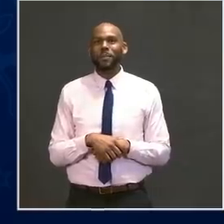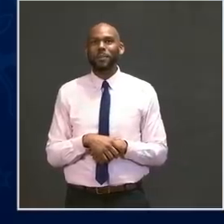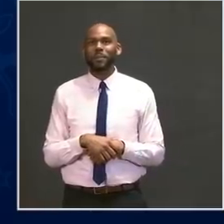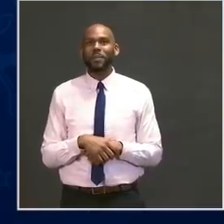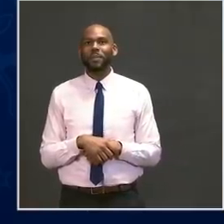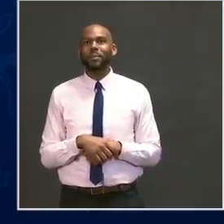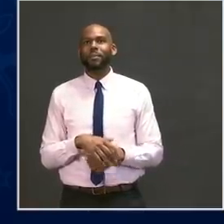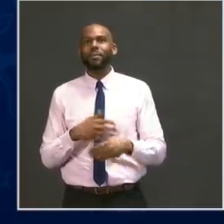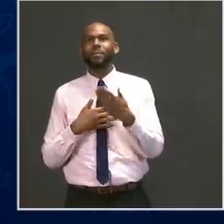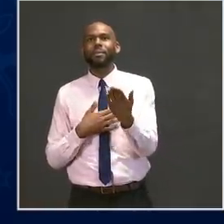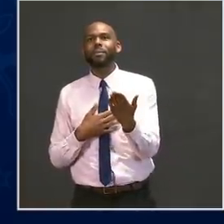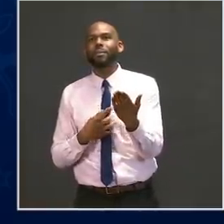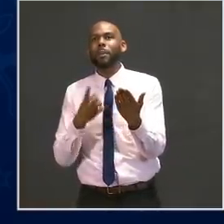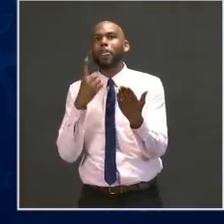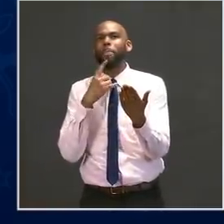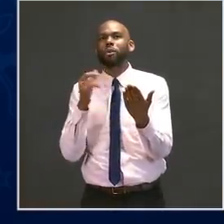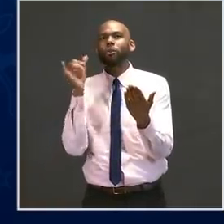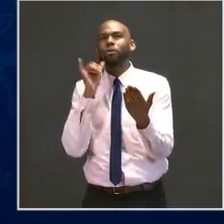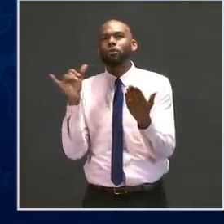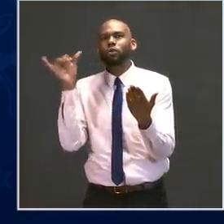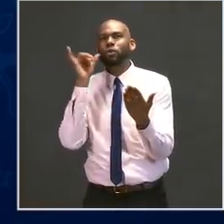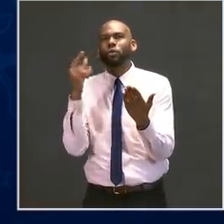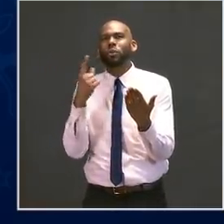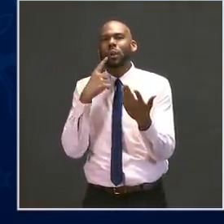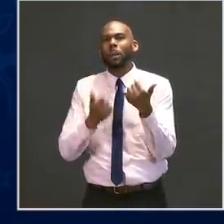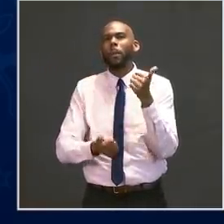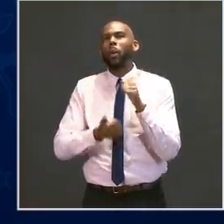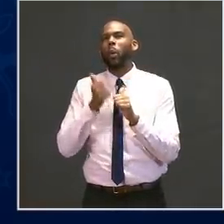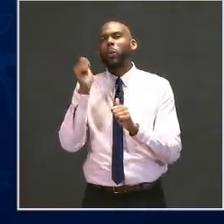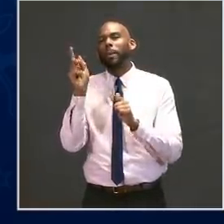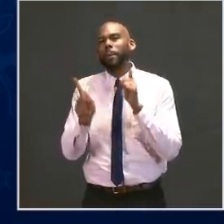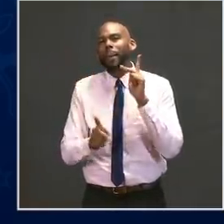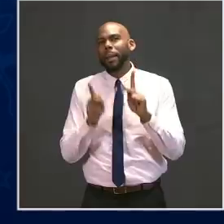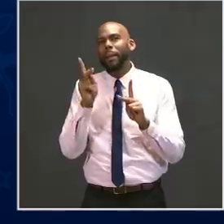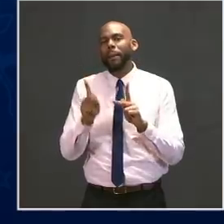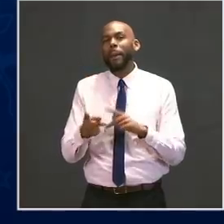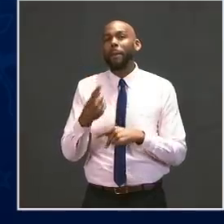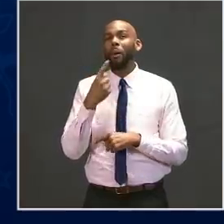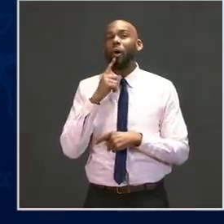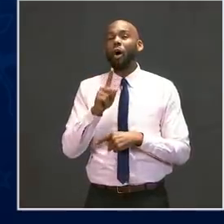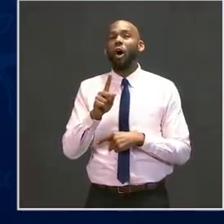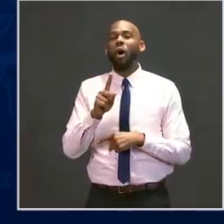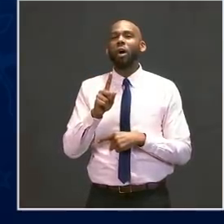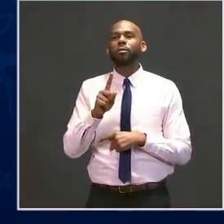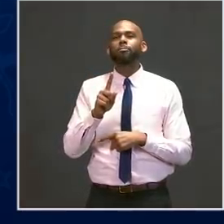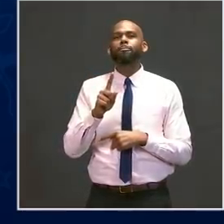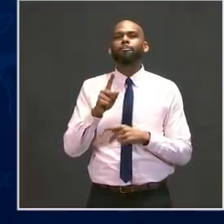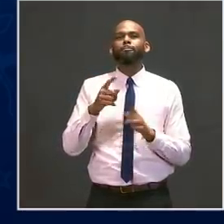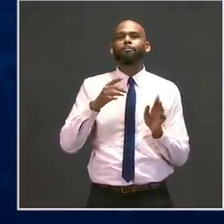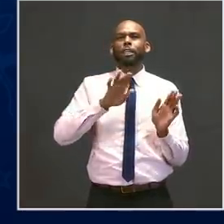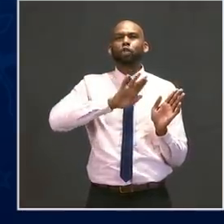Yesterday, you said from the podium that the "vast majority of people" are being turned away at the border. But that doesn't seem to square away